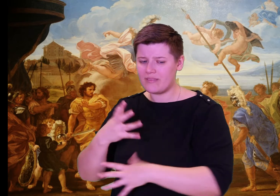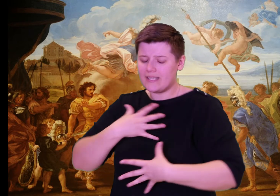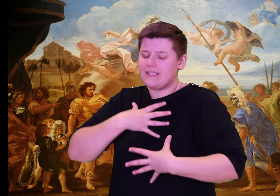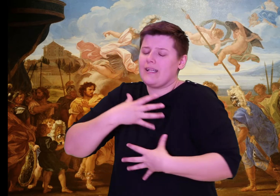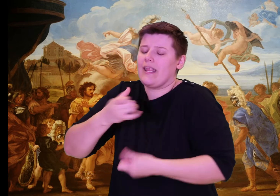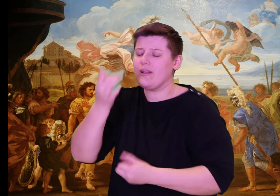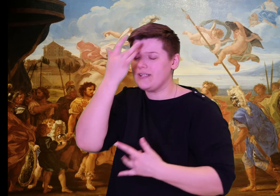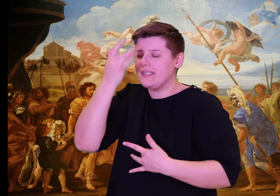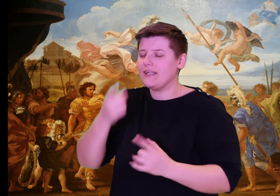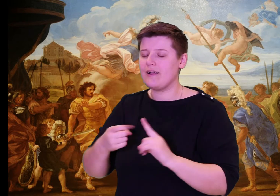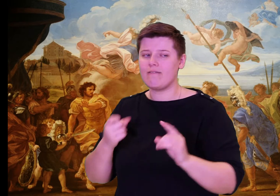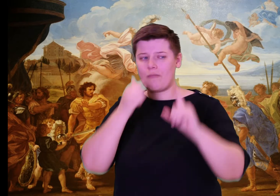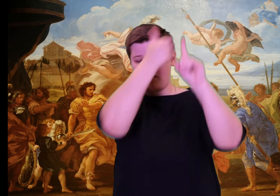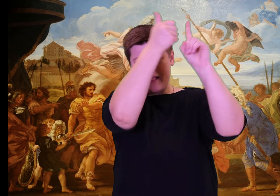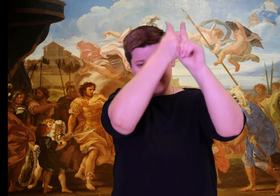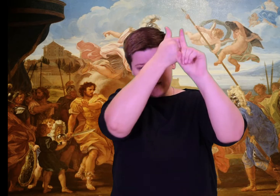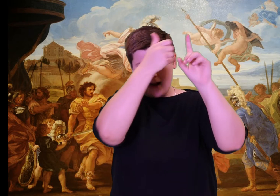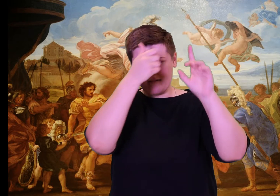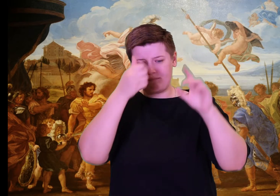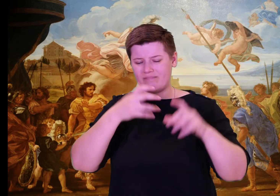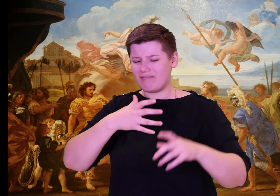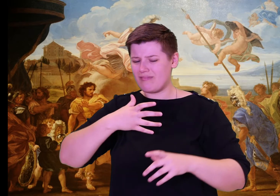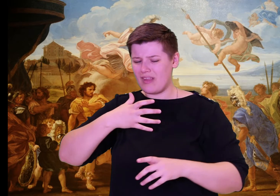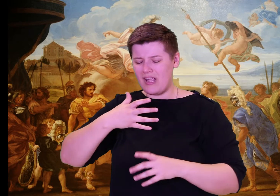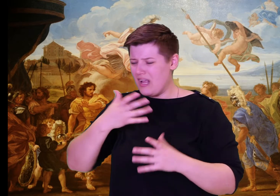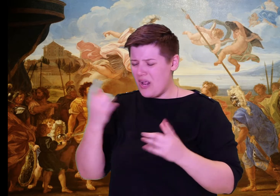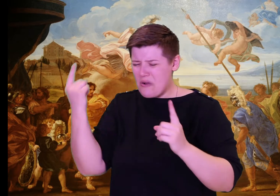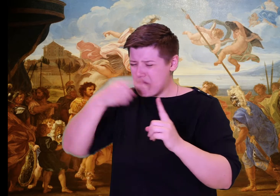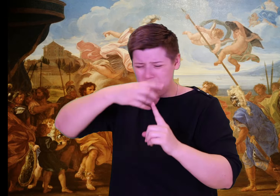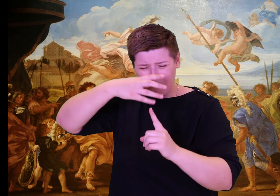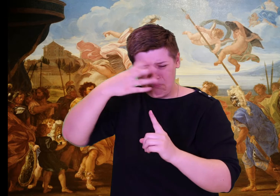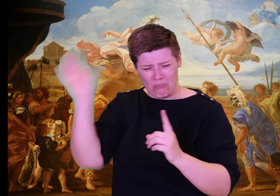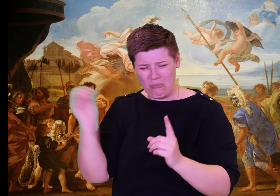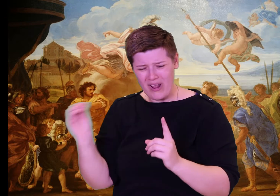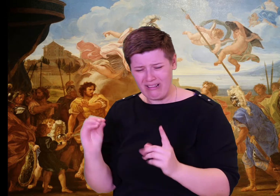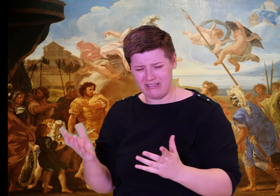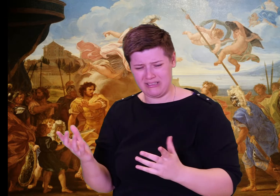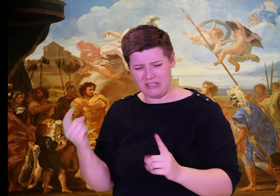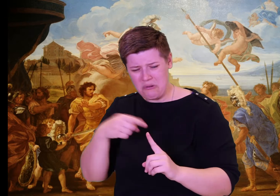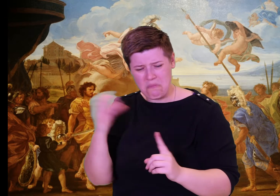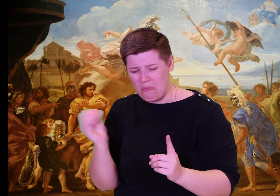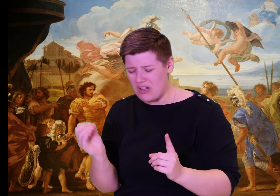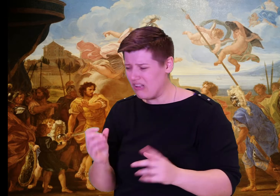He wanted them to stay and sacrifice to heal the sickness of Athena's wrath--